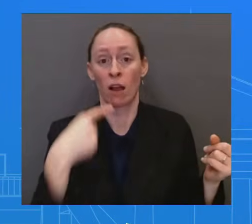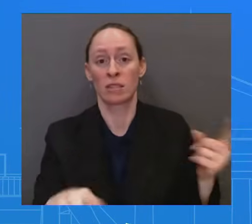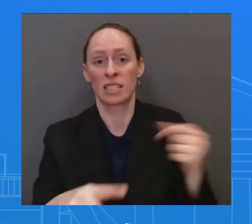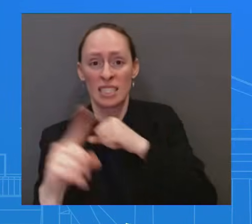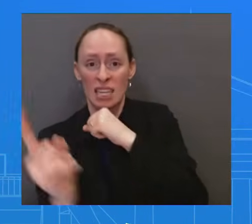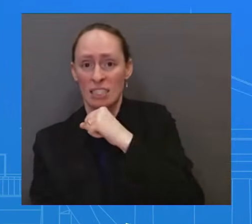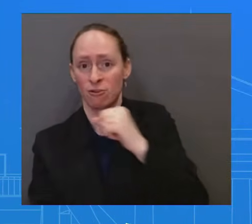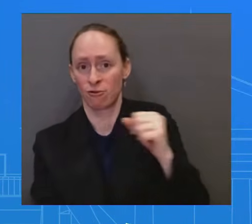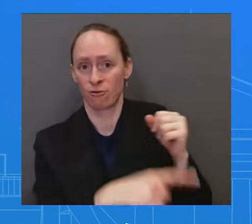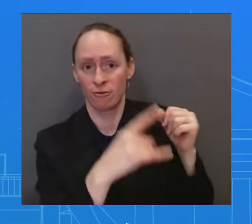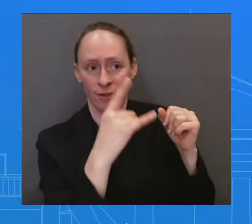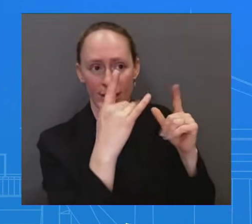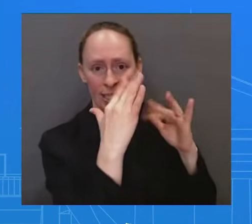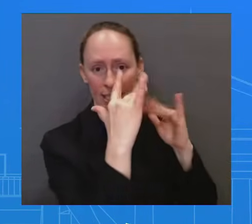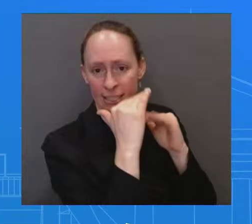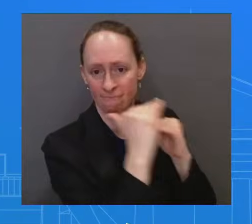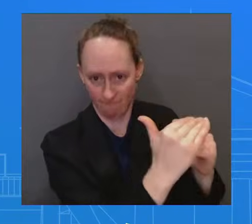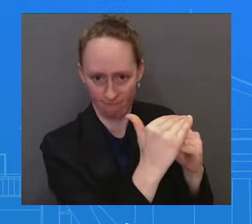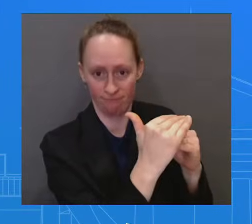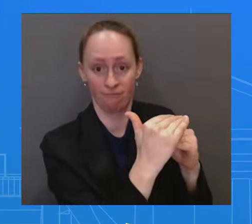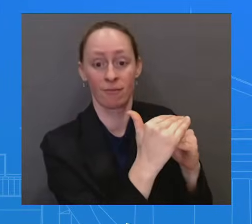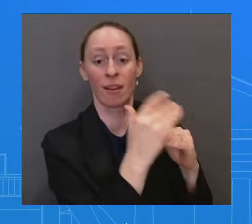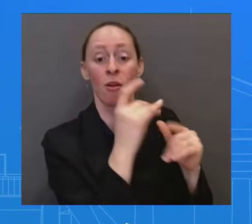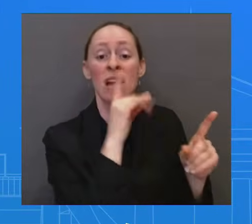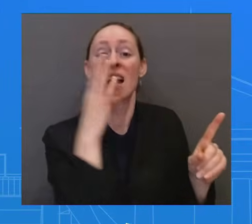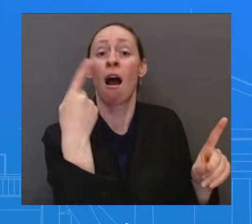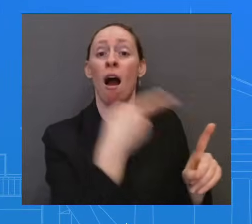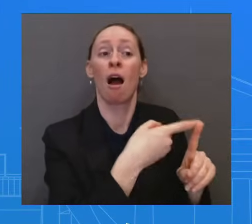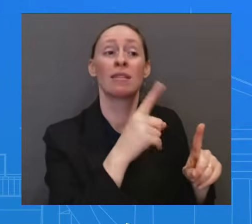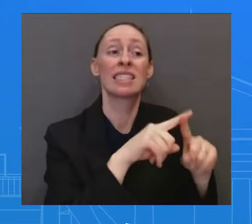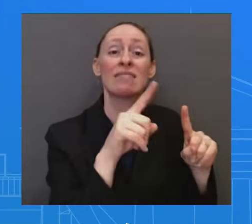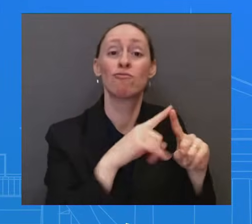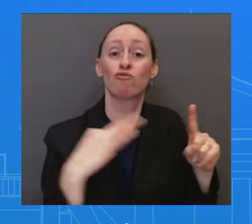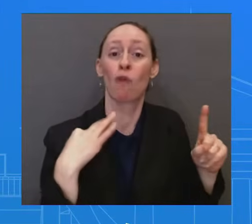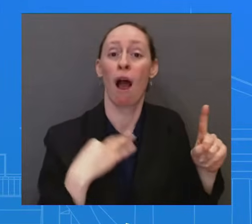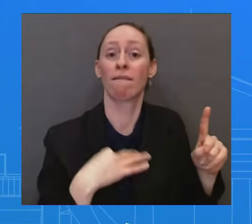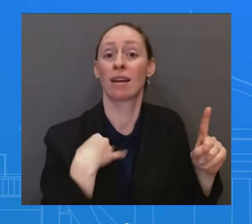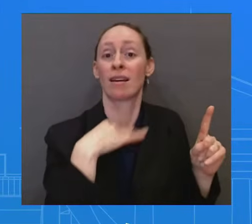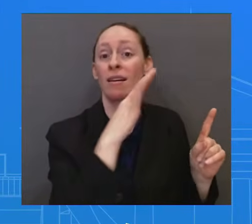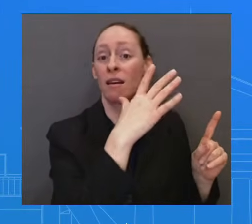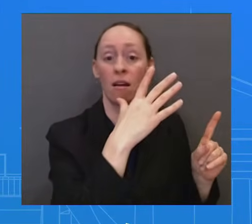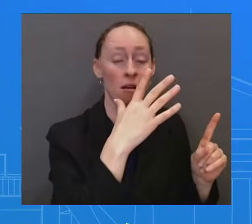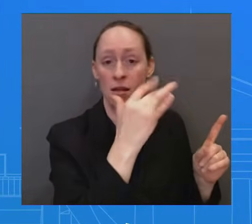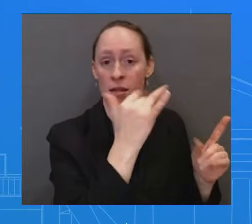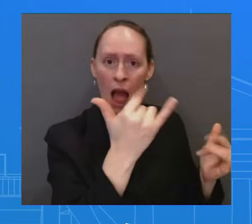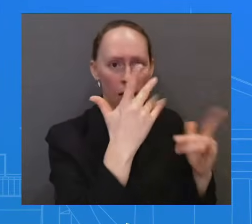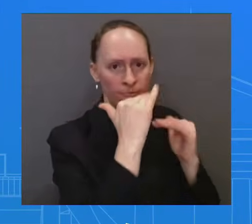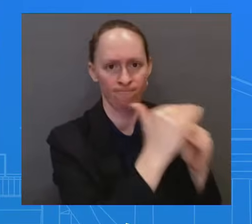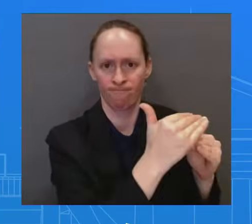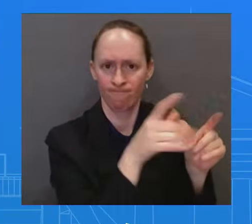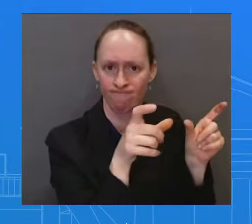Is -- are -- you know, are there, sort of, extraordinary measures that you are considering as you -- Mr. Kirby: So, we're kind of --